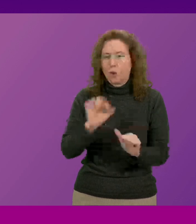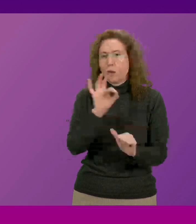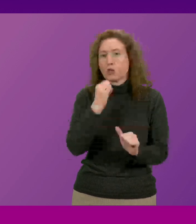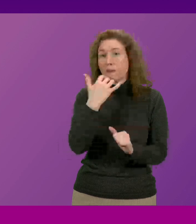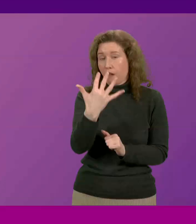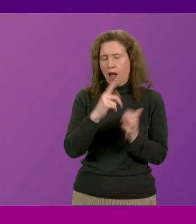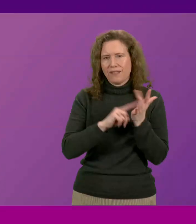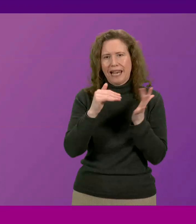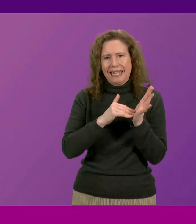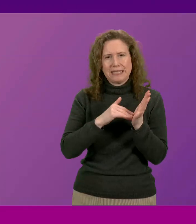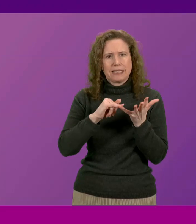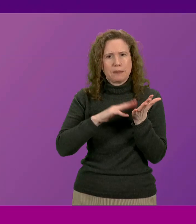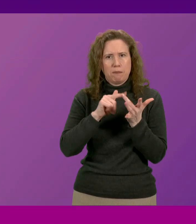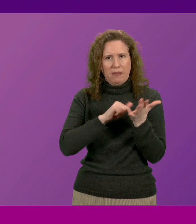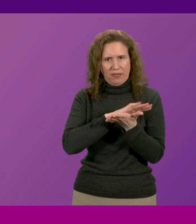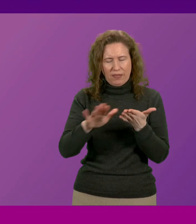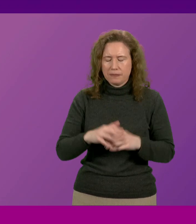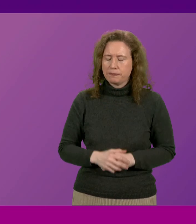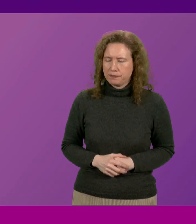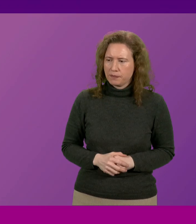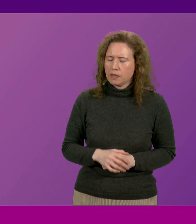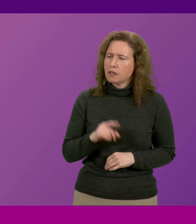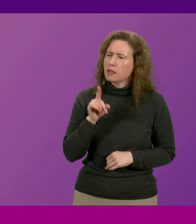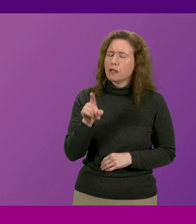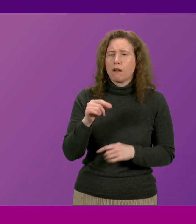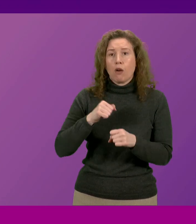To ask the First Minister what discussions the Scottish Government has had with local